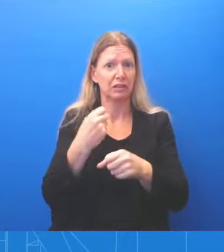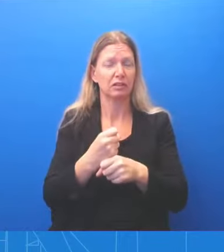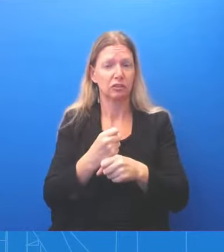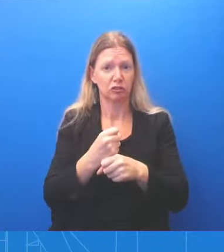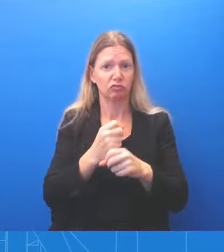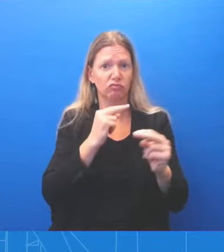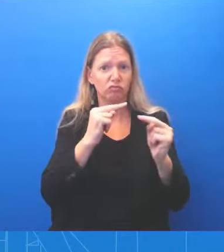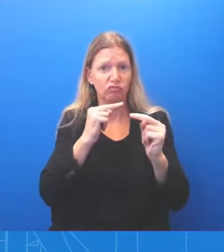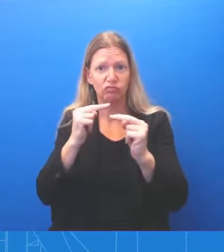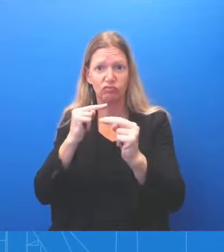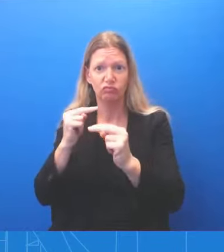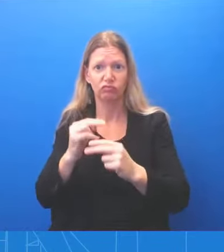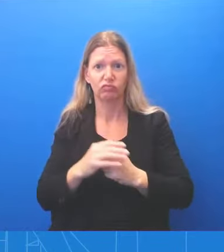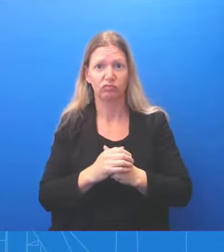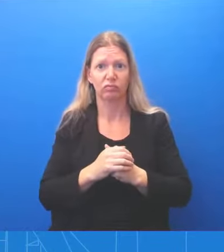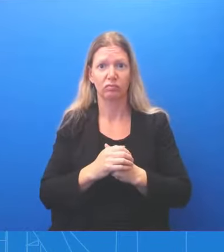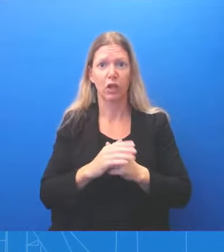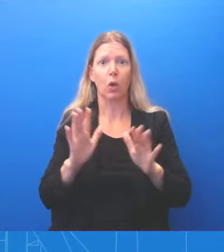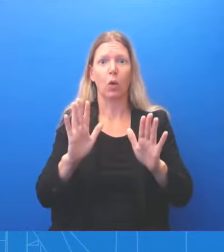We'll see you tomorrow, guys. Thank you, everybody.